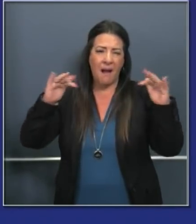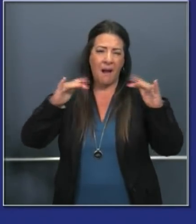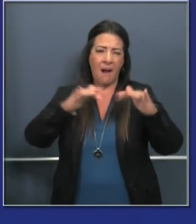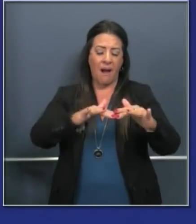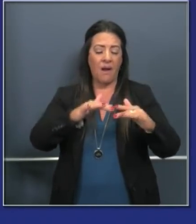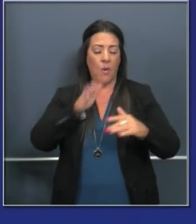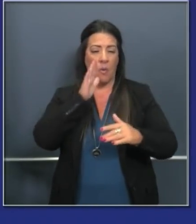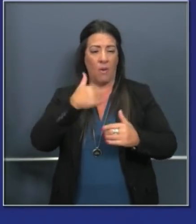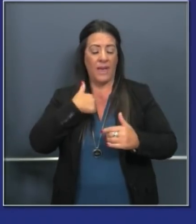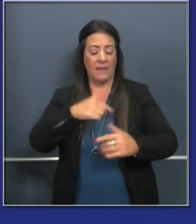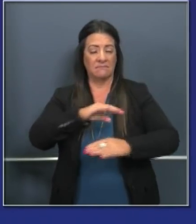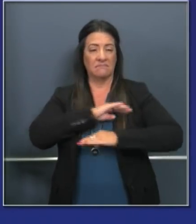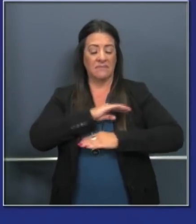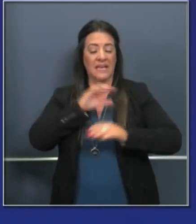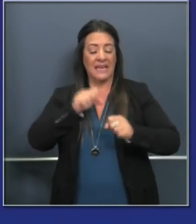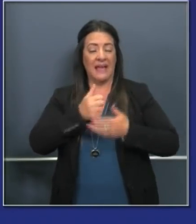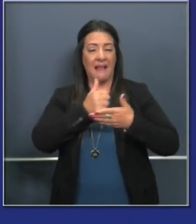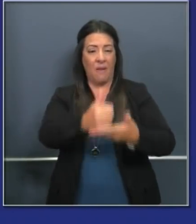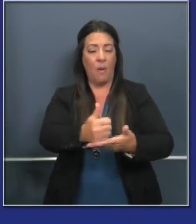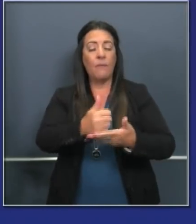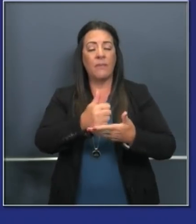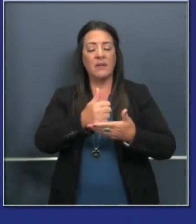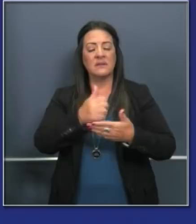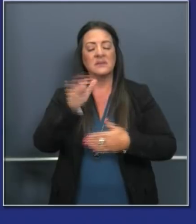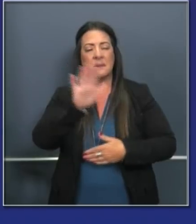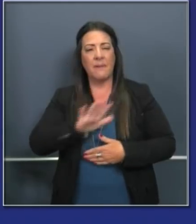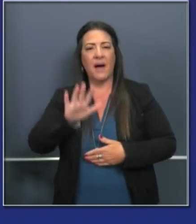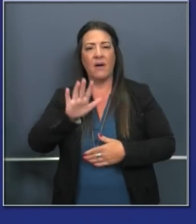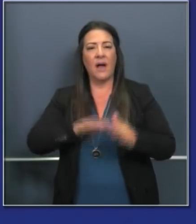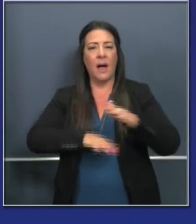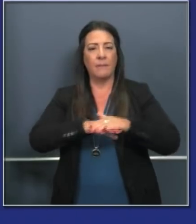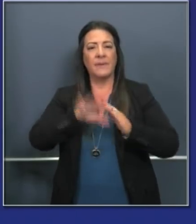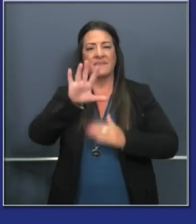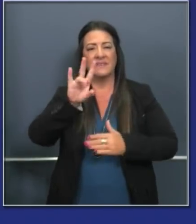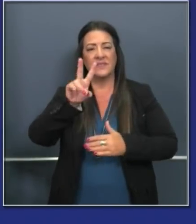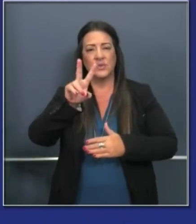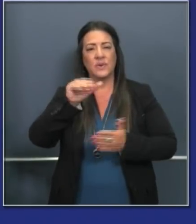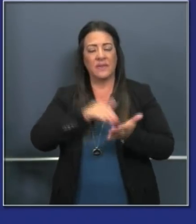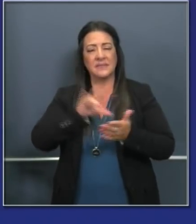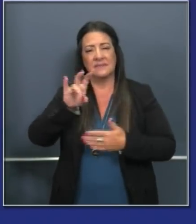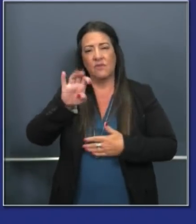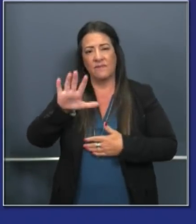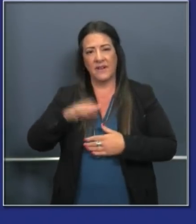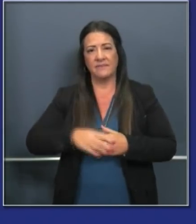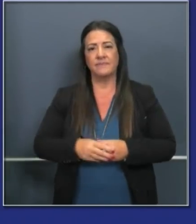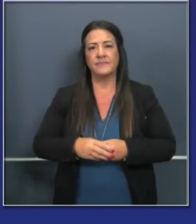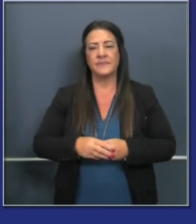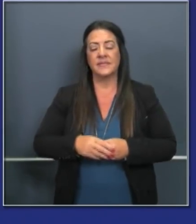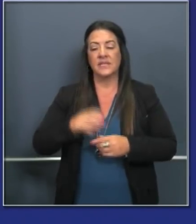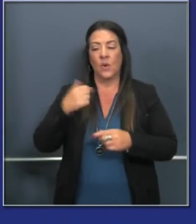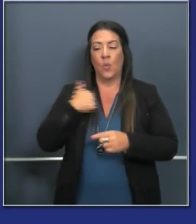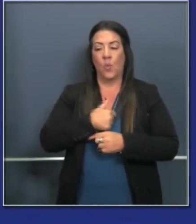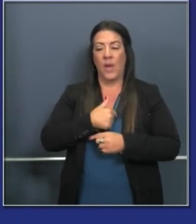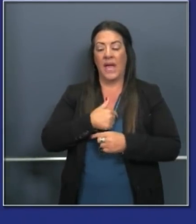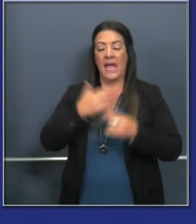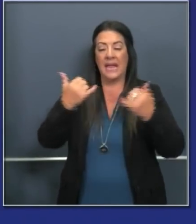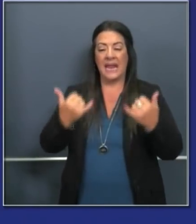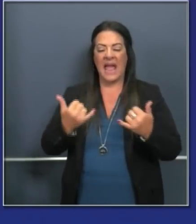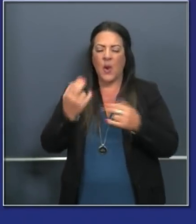EXISTING HOSPITAL SYSTEM BECOME STRETCHED WITH COVID-19 PATIENTS LIKE YESTERDAY TODAY